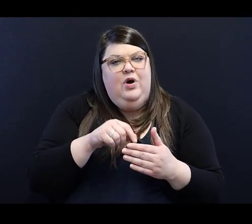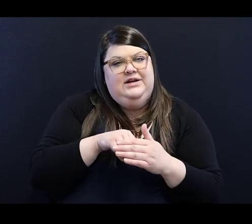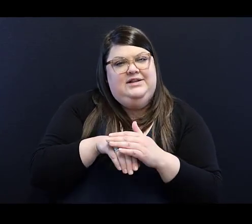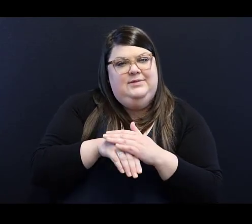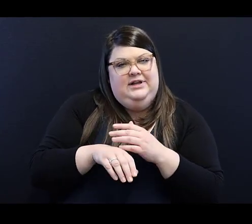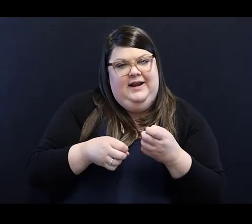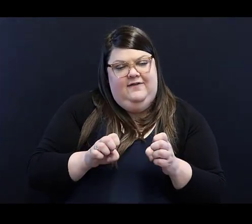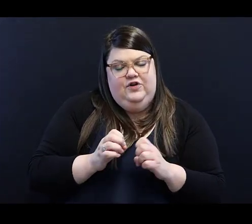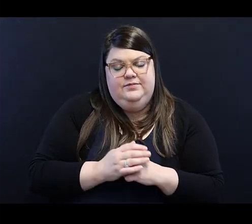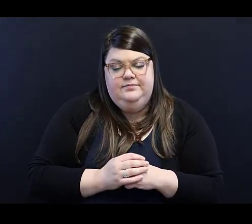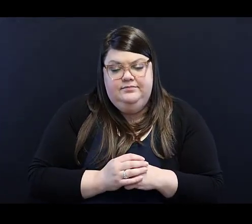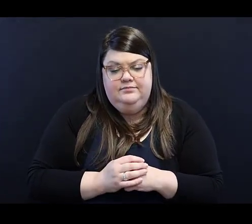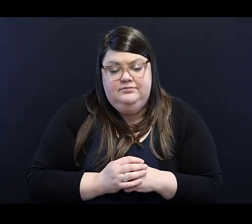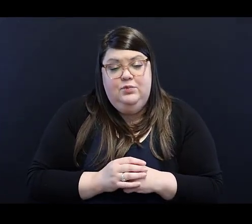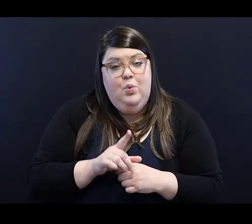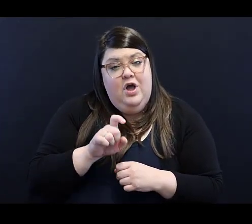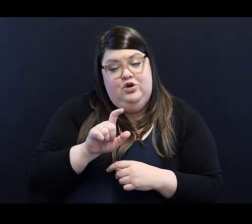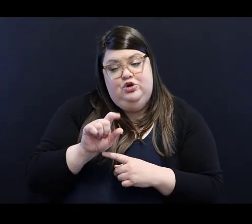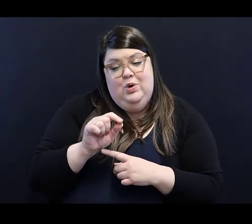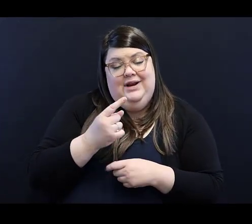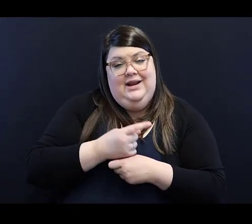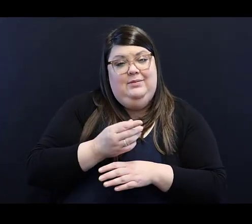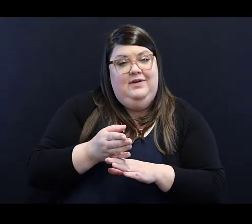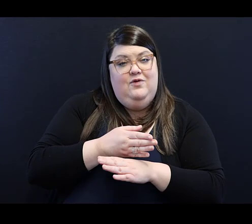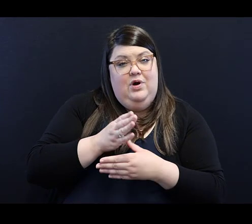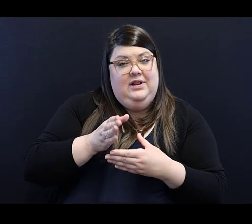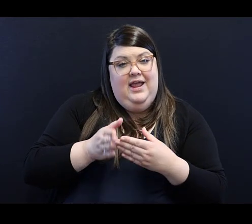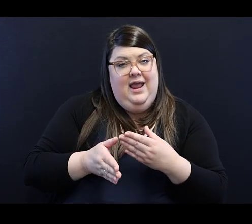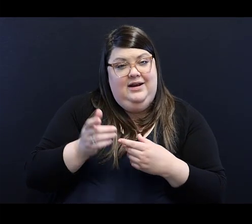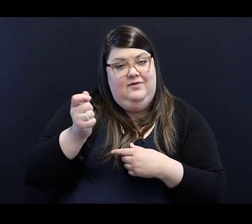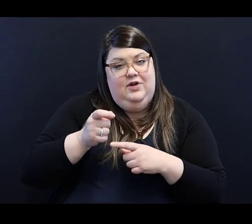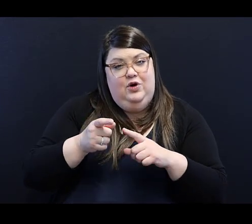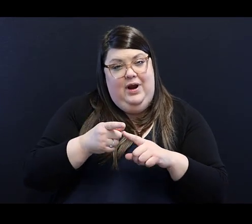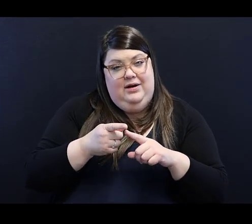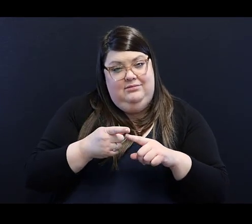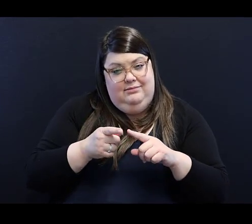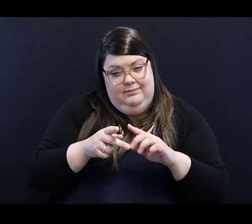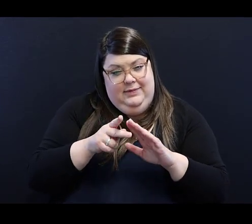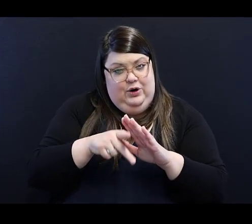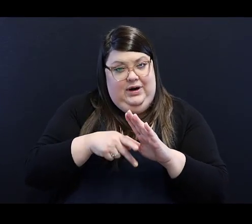At 120 days before the end of the grant period of performance, grantees should